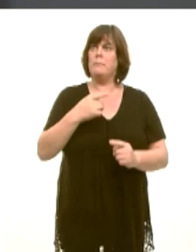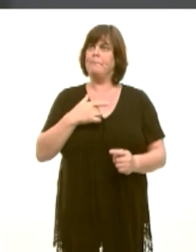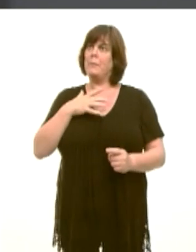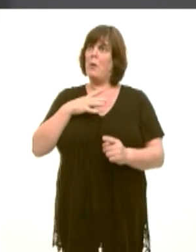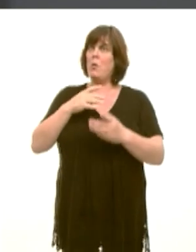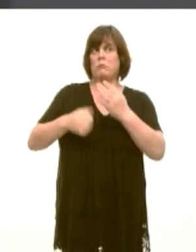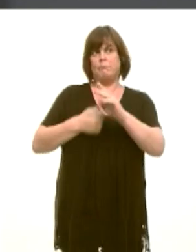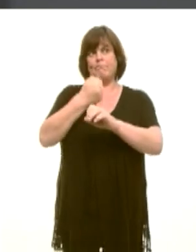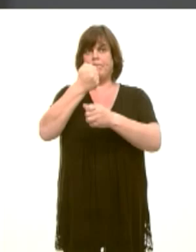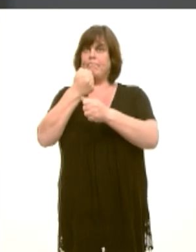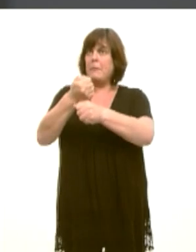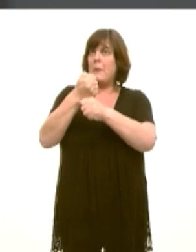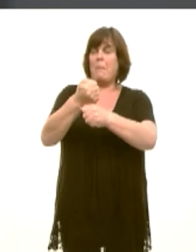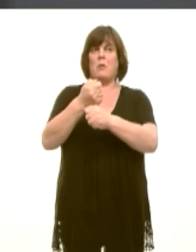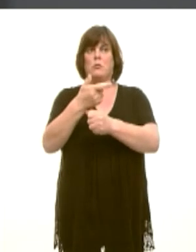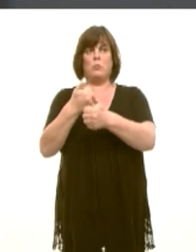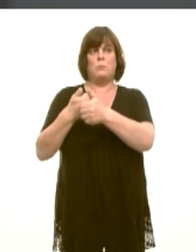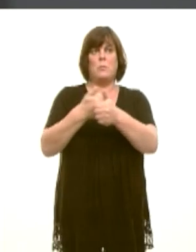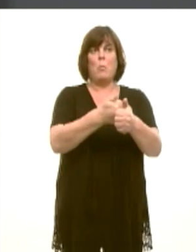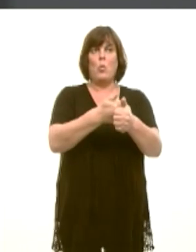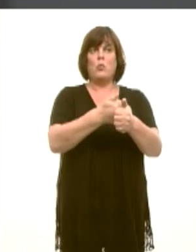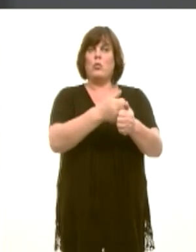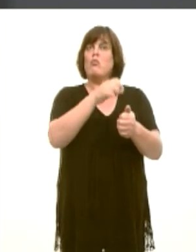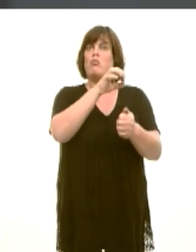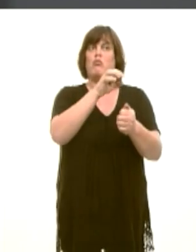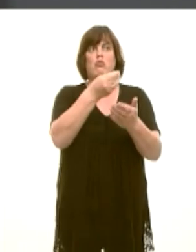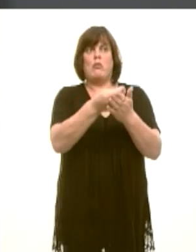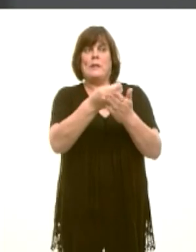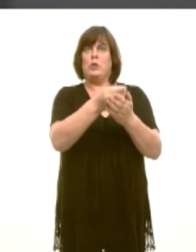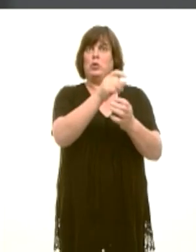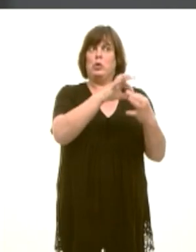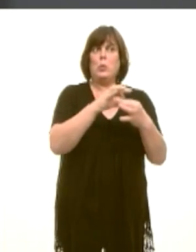but the support has now come to an end. Can you give us an assurance that the Government